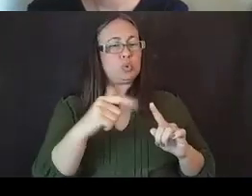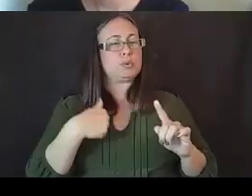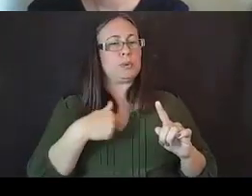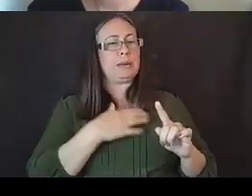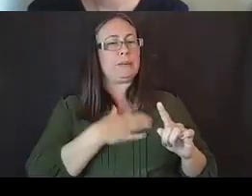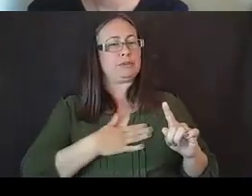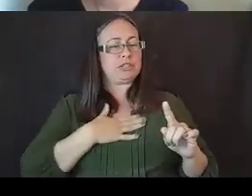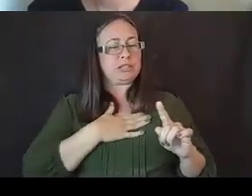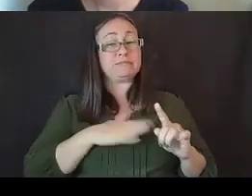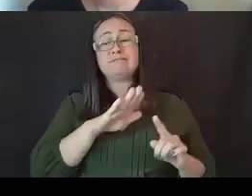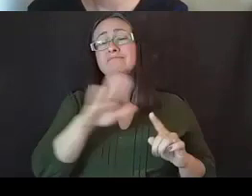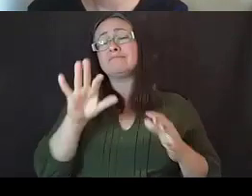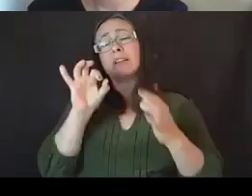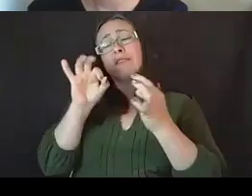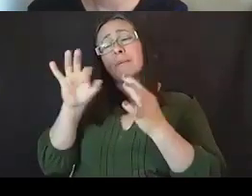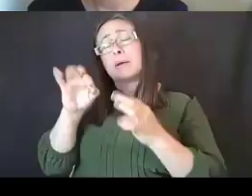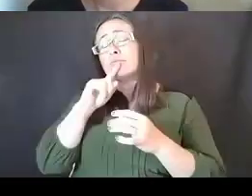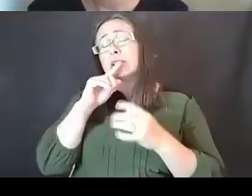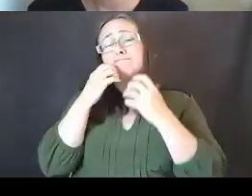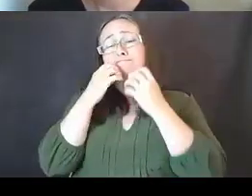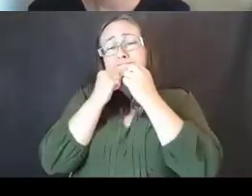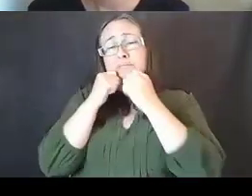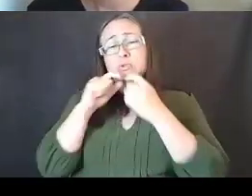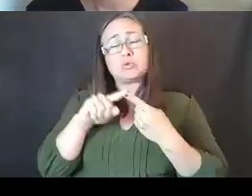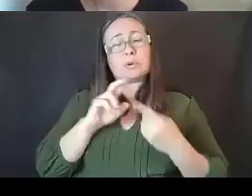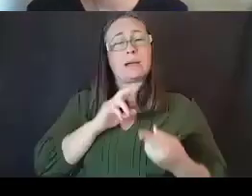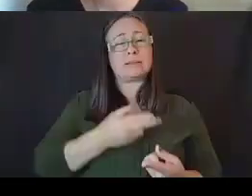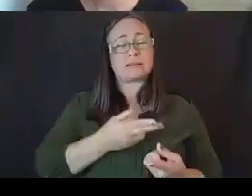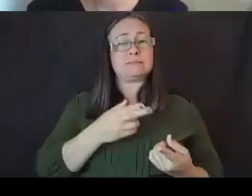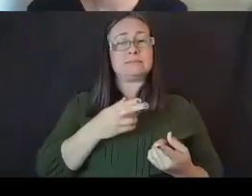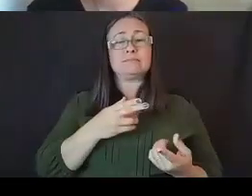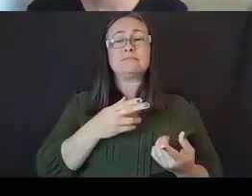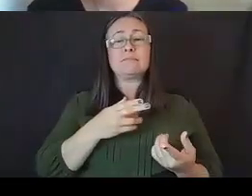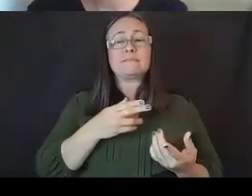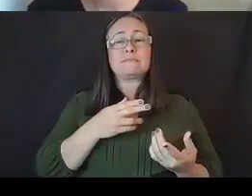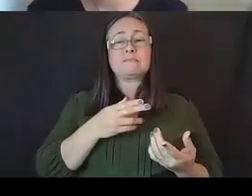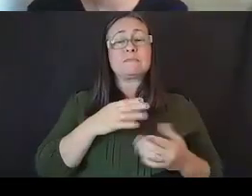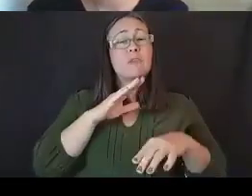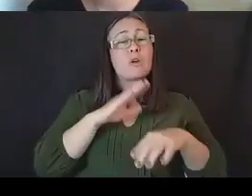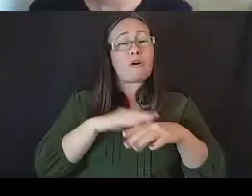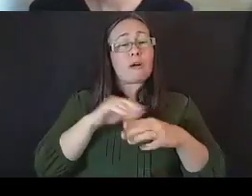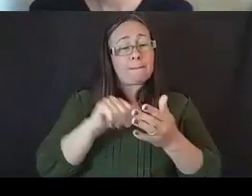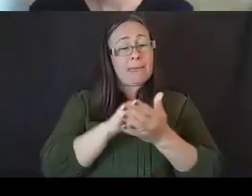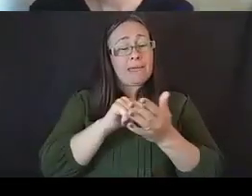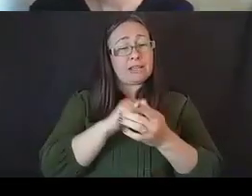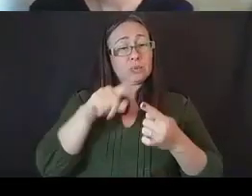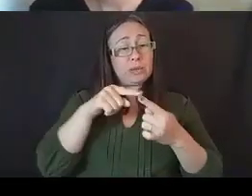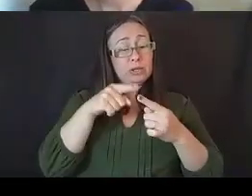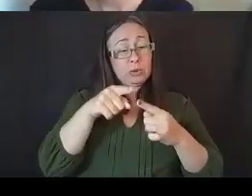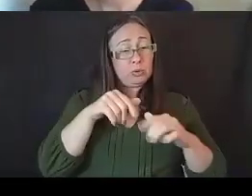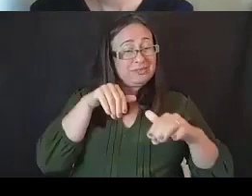Your feedback is really very valuable to us, and so on the page that you were on when you launched to get into this session,